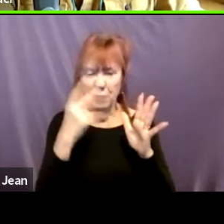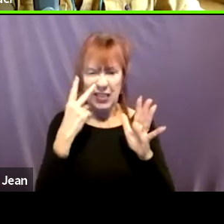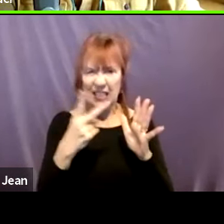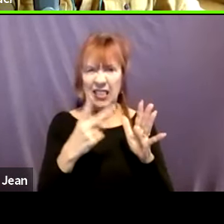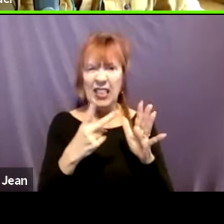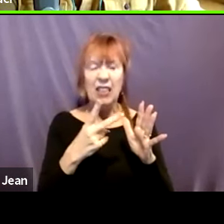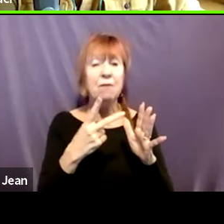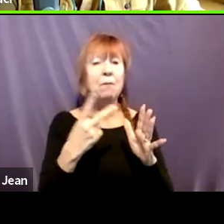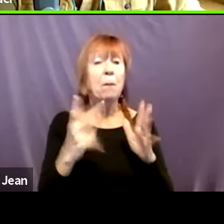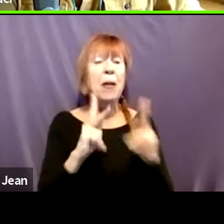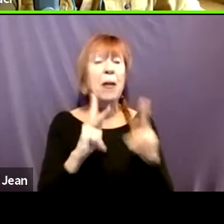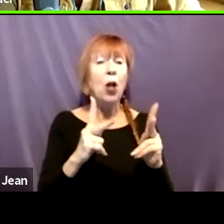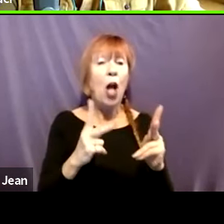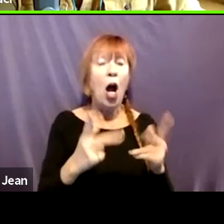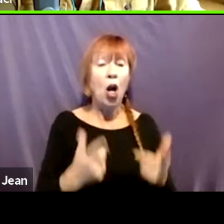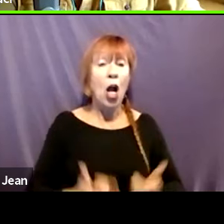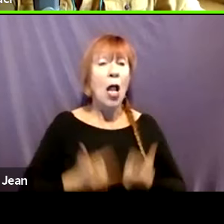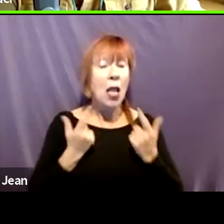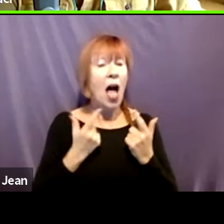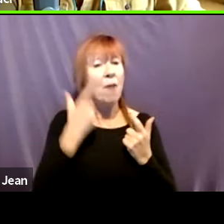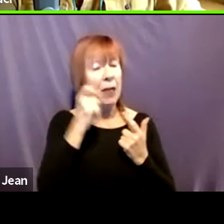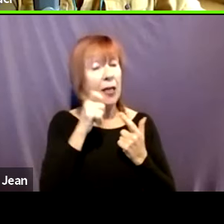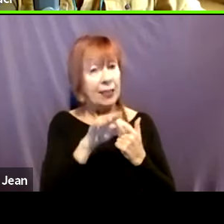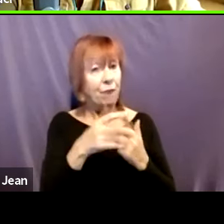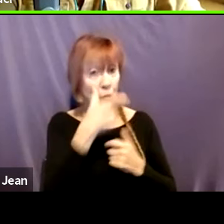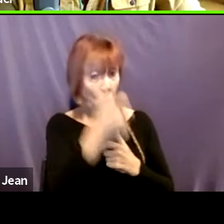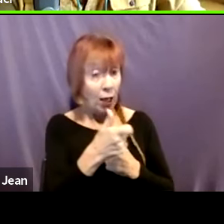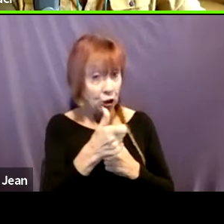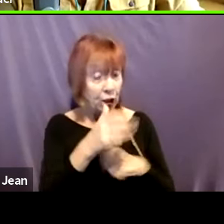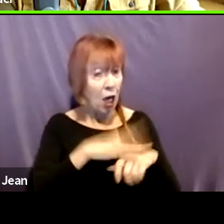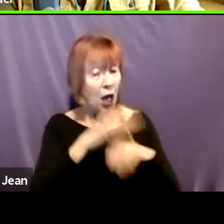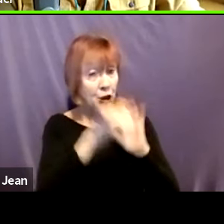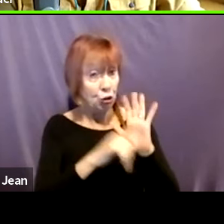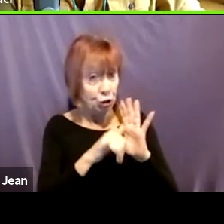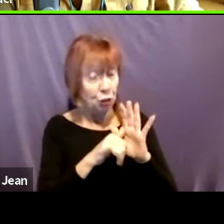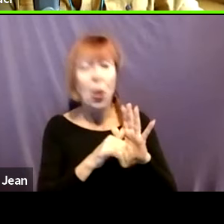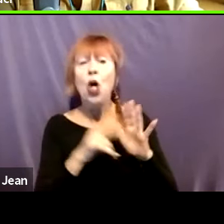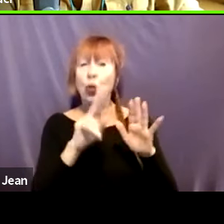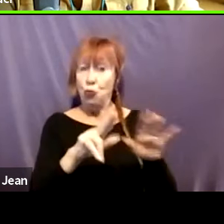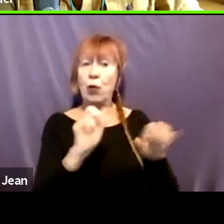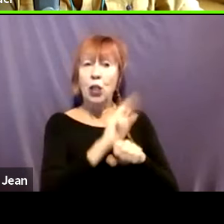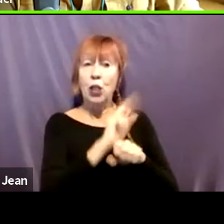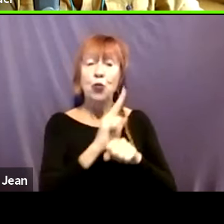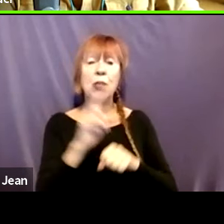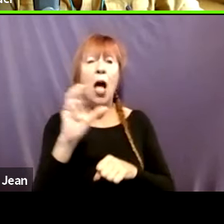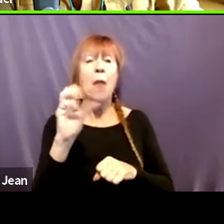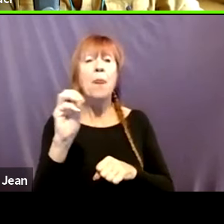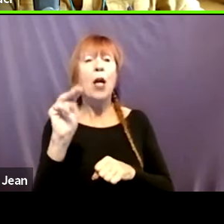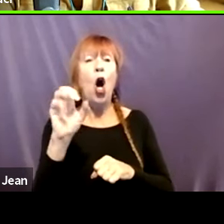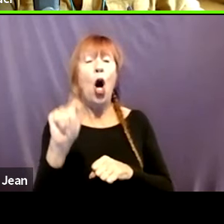so go ahead and use the comment section to put your questions in there, and I will ask your questions to the panel.